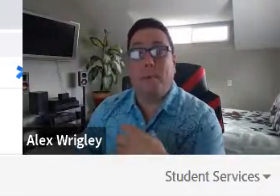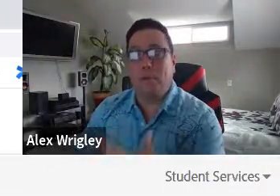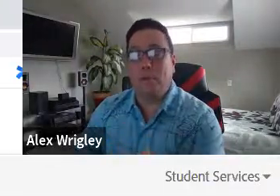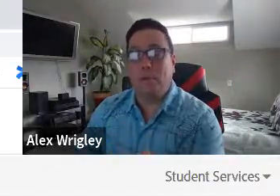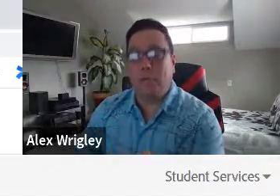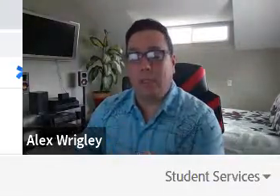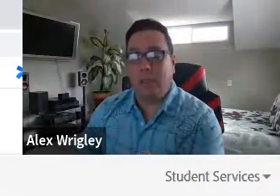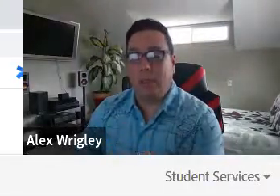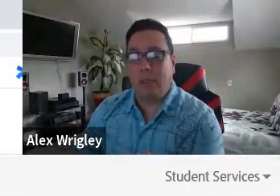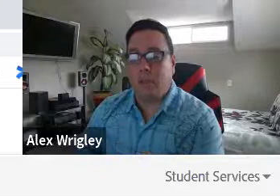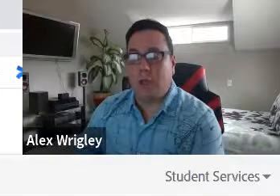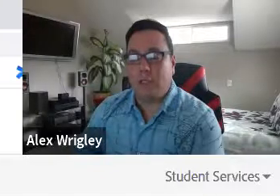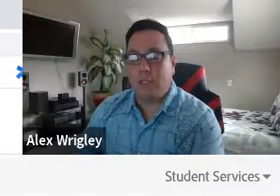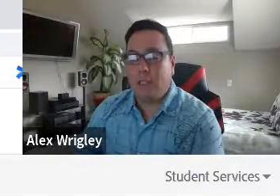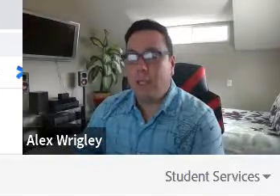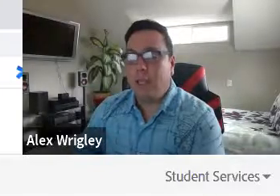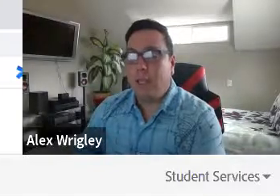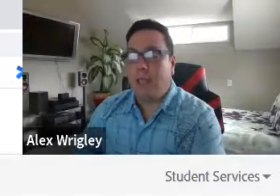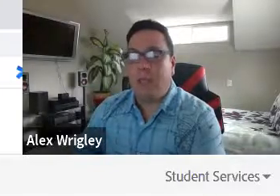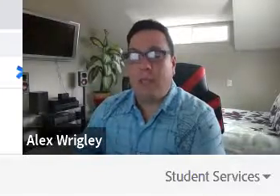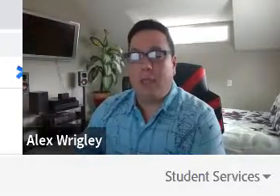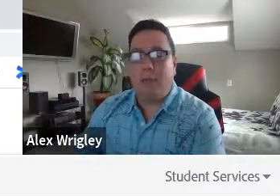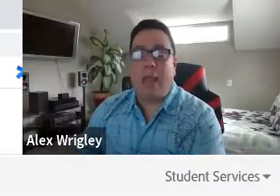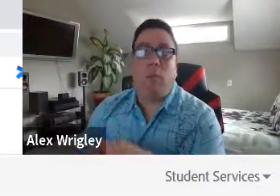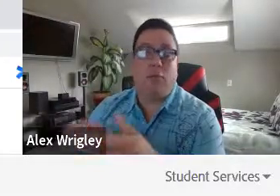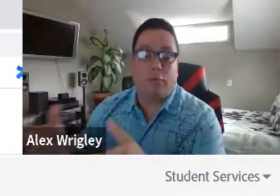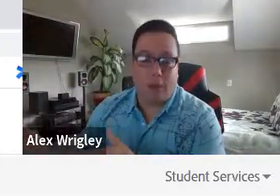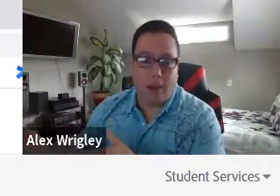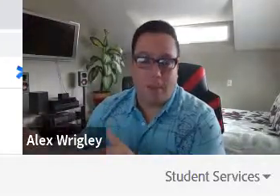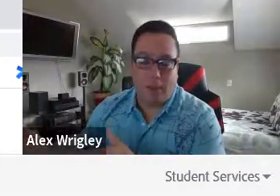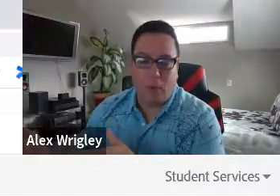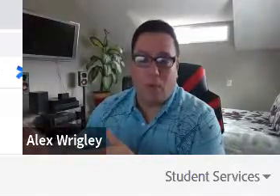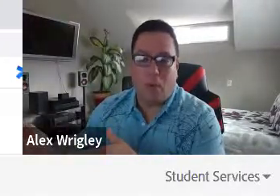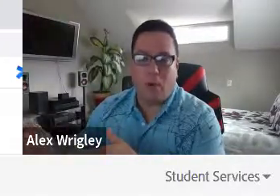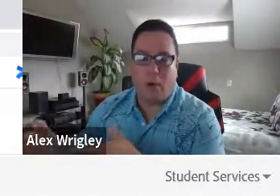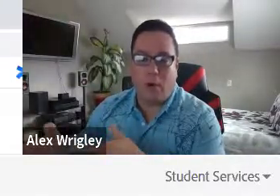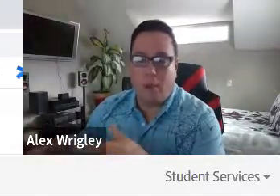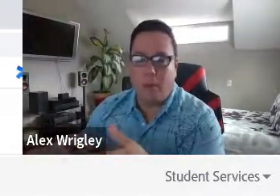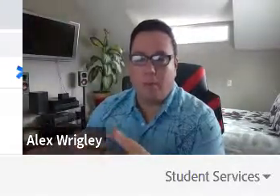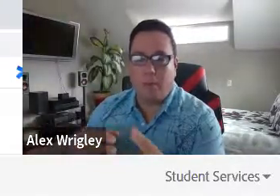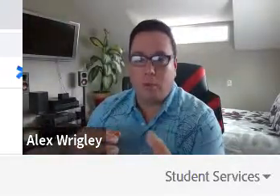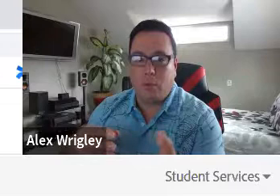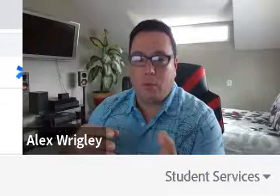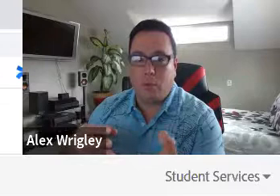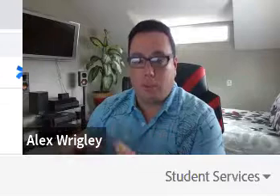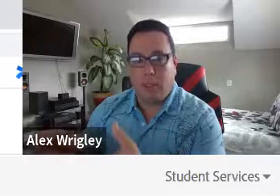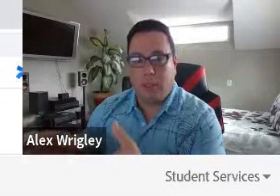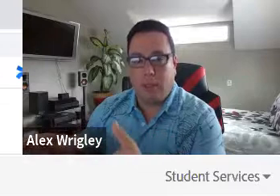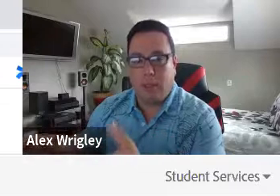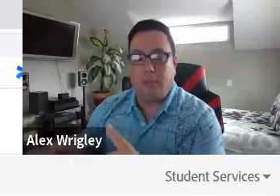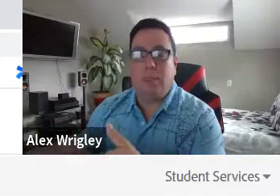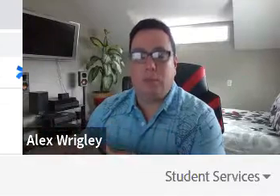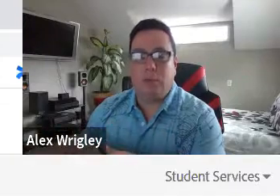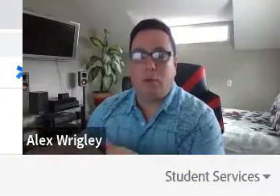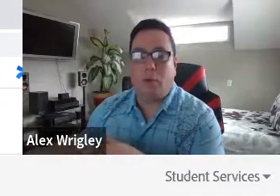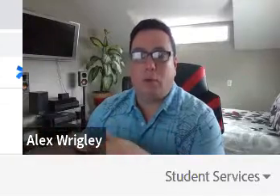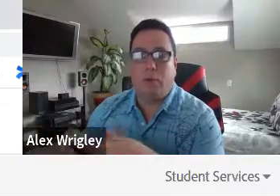personal email address. And then that will free up your your work email to be used for